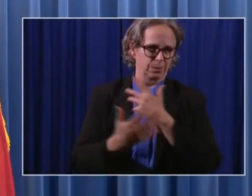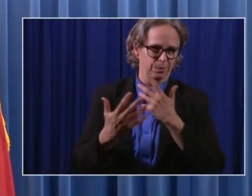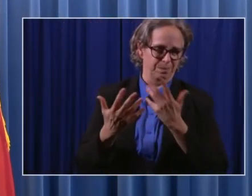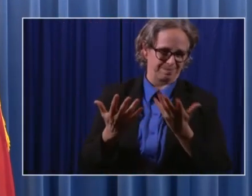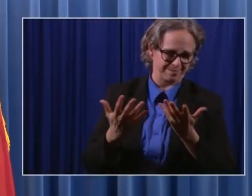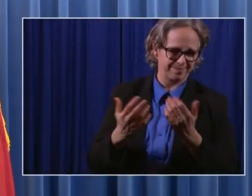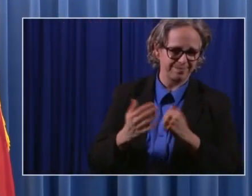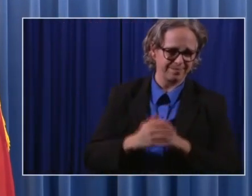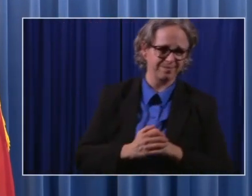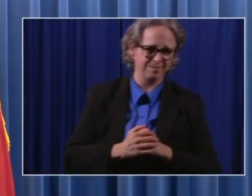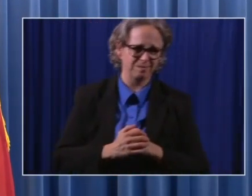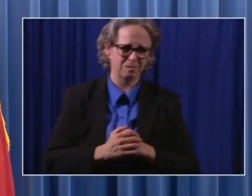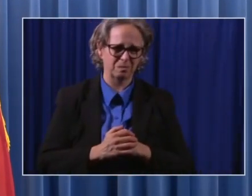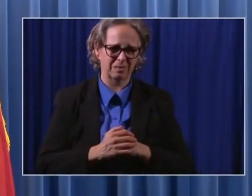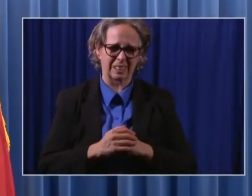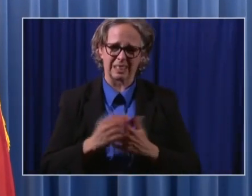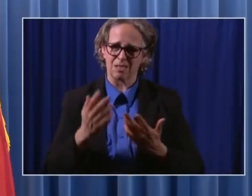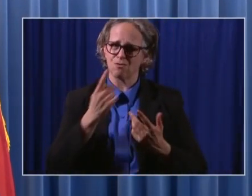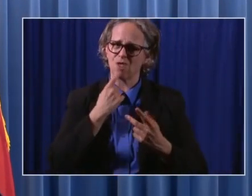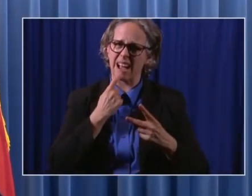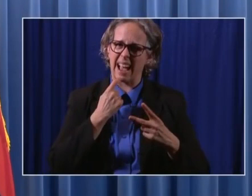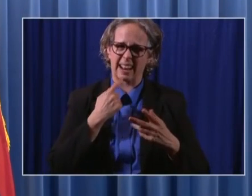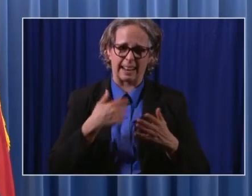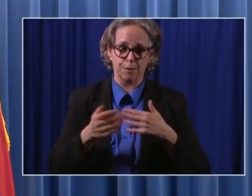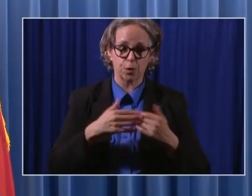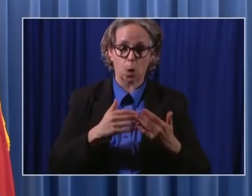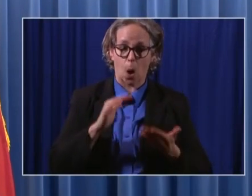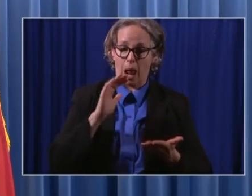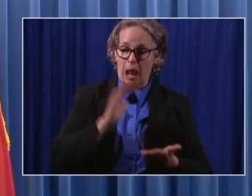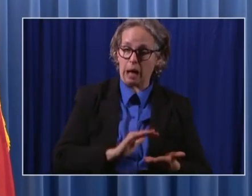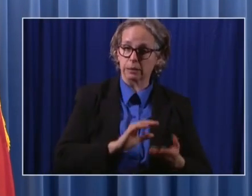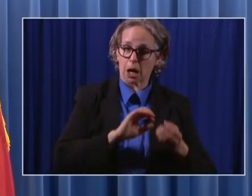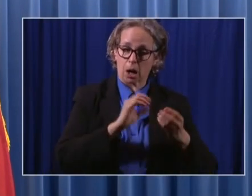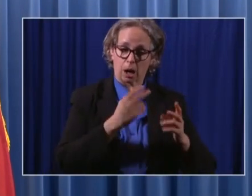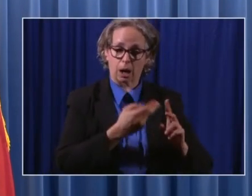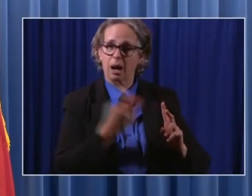VIRUS. WE HAVE TWO COUNTIES THIS WEEK